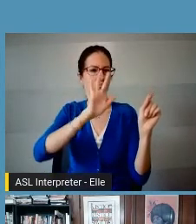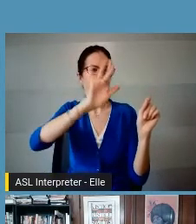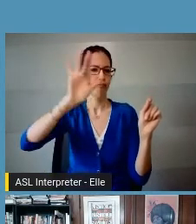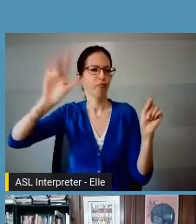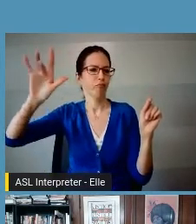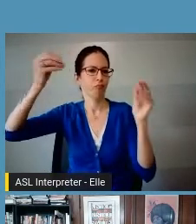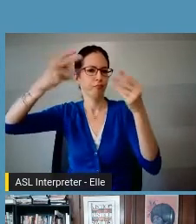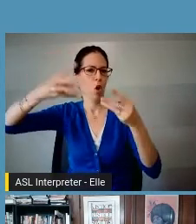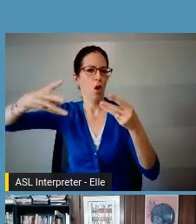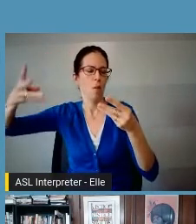down the side.